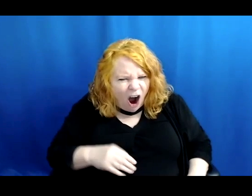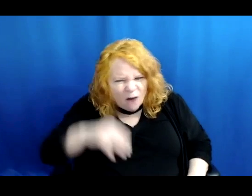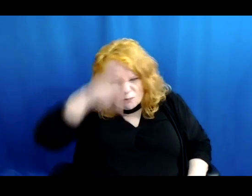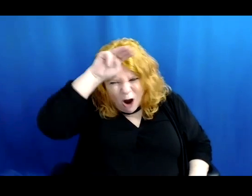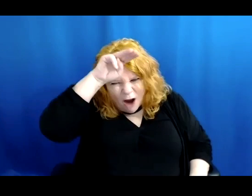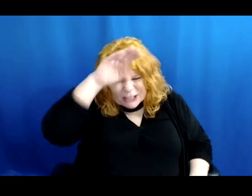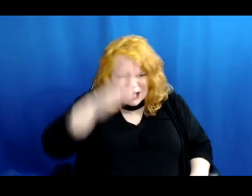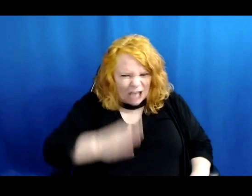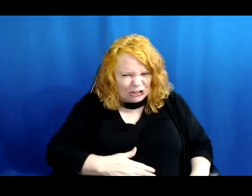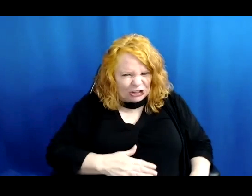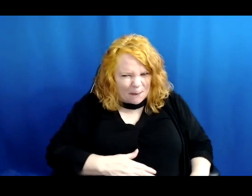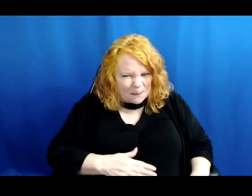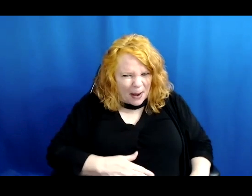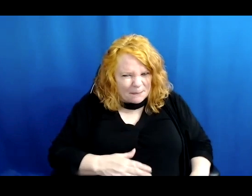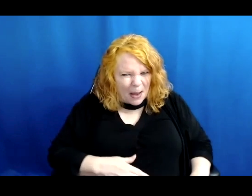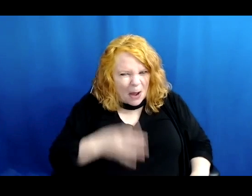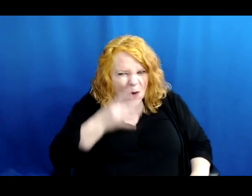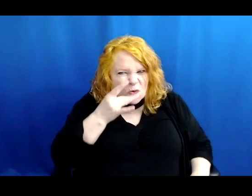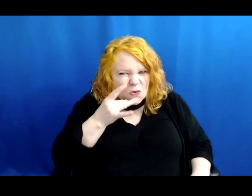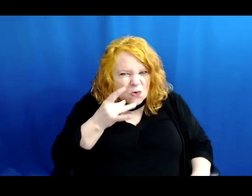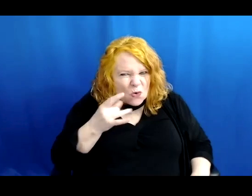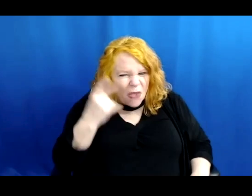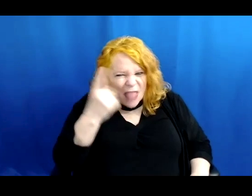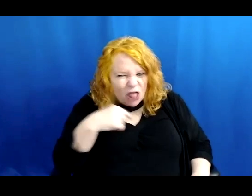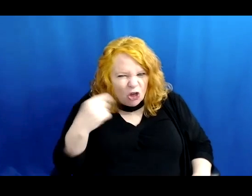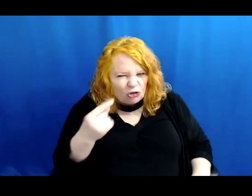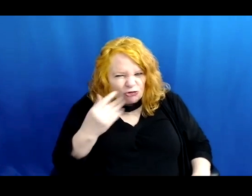“Oh Hello," said Marvin, "Wow that pork pie looks amazing,” Princess Peggy said. “It’s such a wonderful picnic!